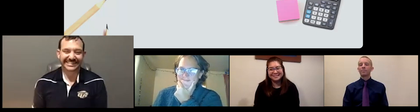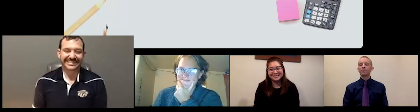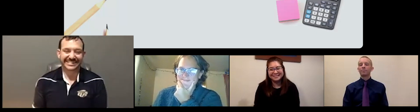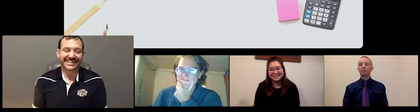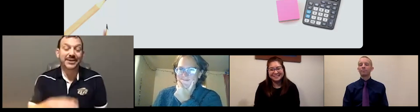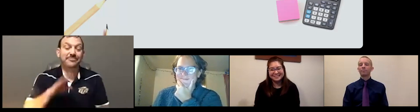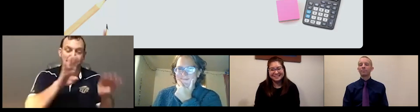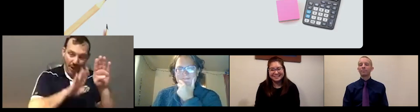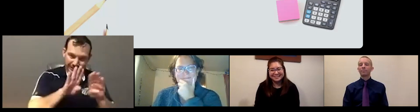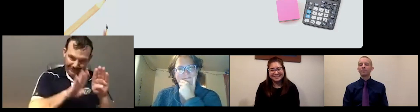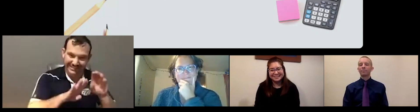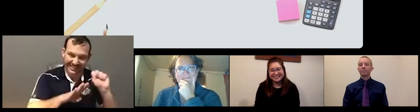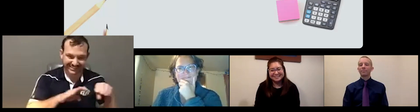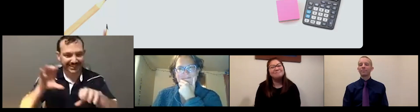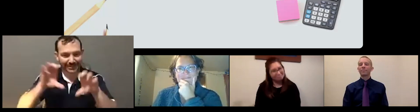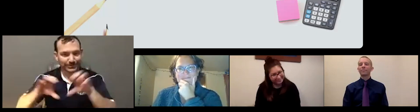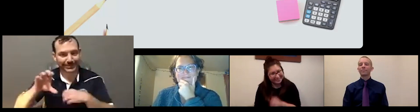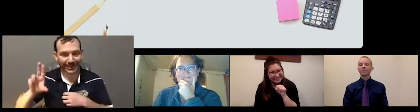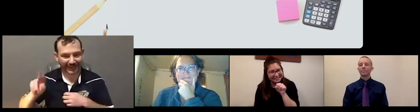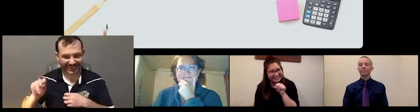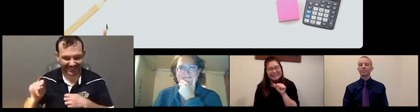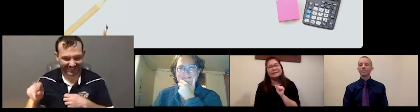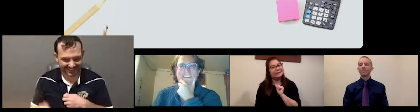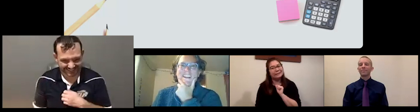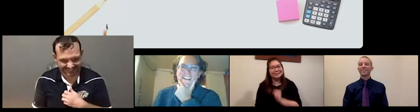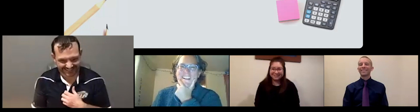Biology, yes. Chemistry, no!